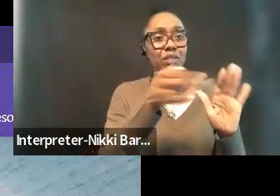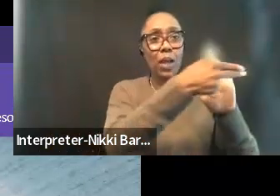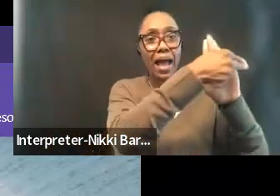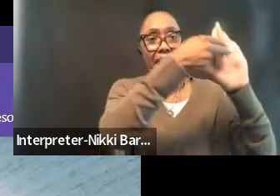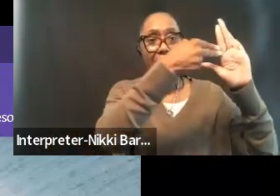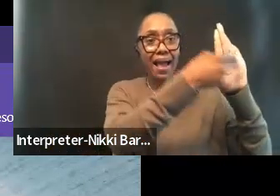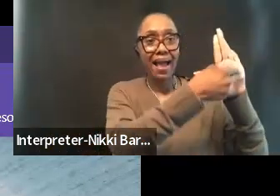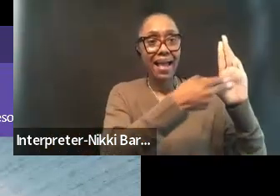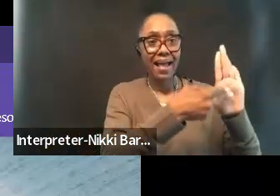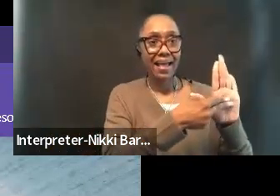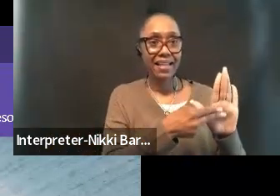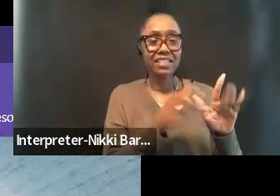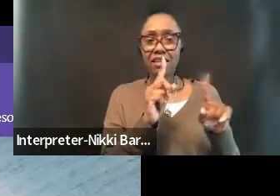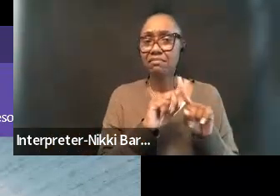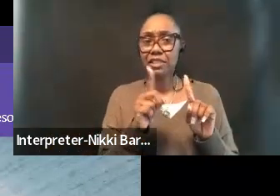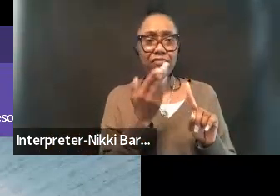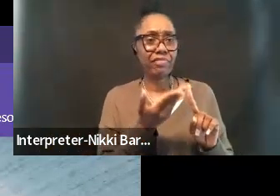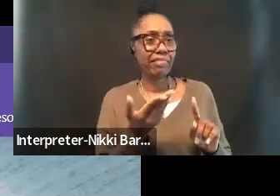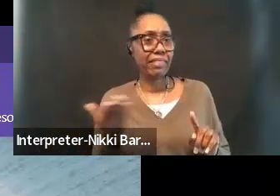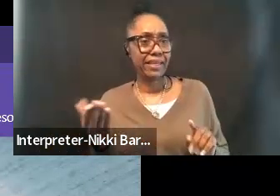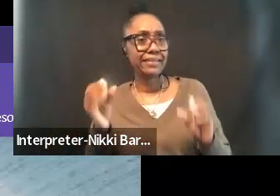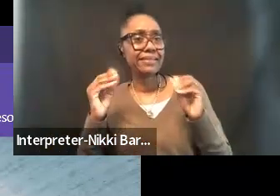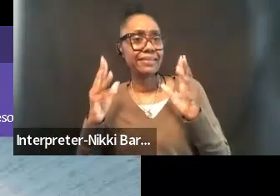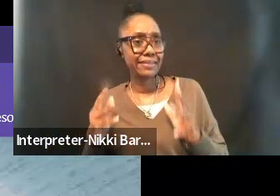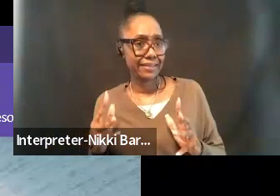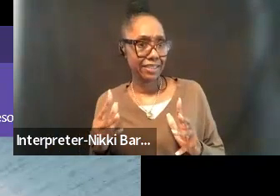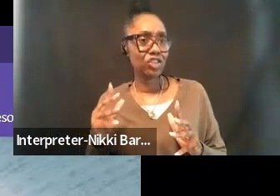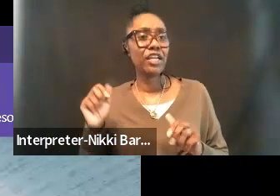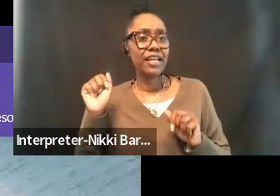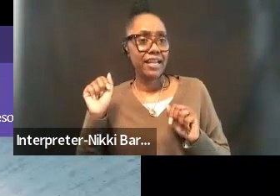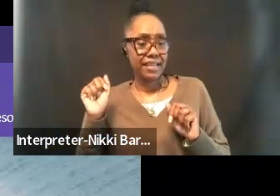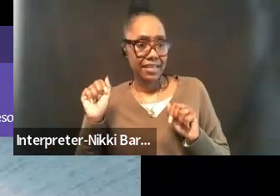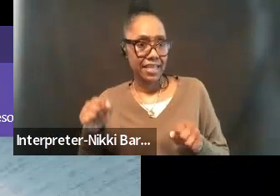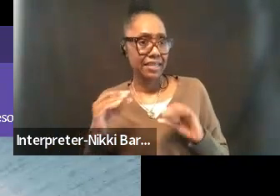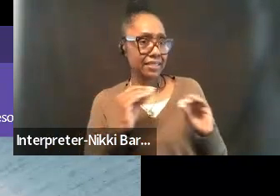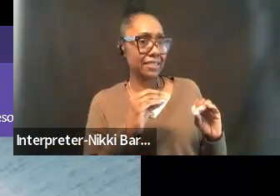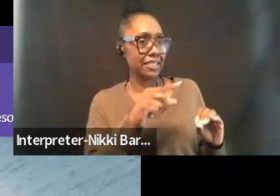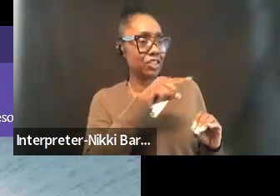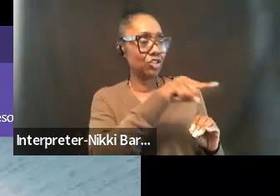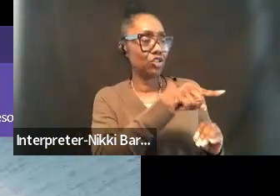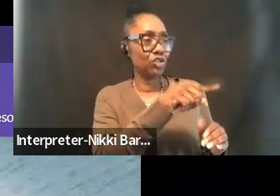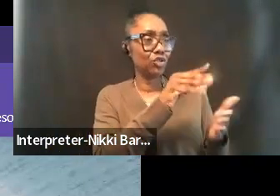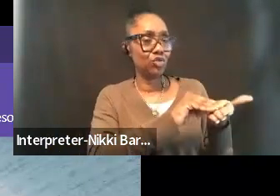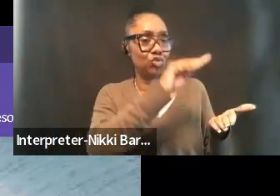These are all different tools that teachers can let students utilize while they're learning new materials. And these are accommodations because we're not modifying what the child is being expected to do.